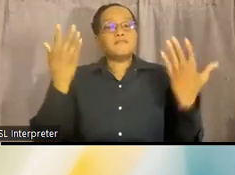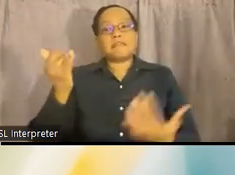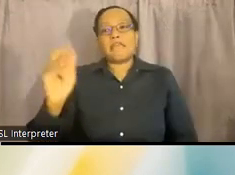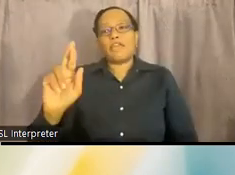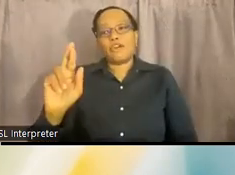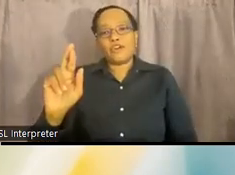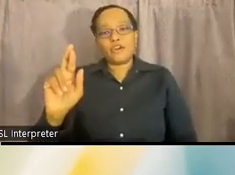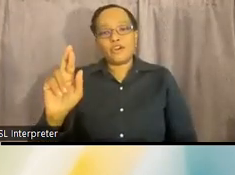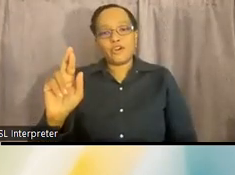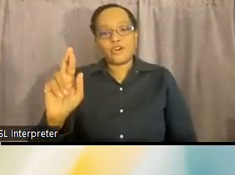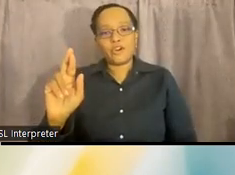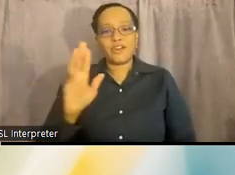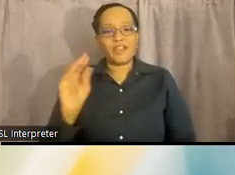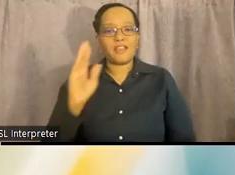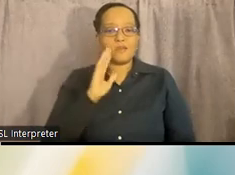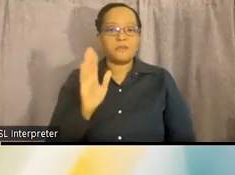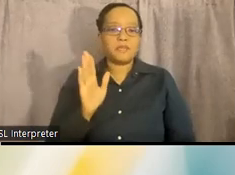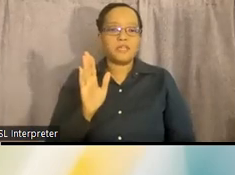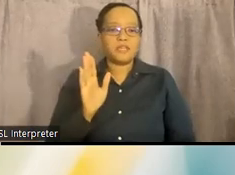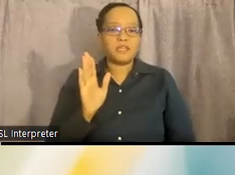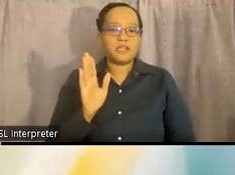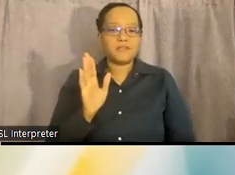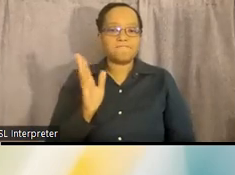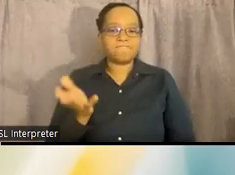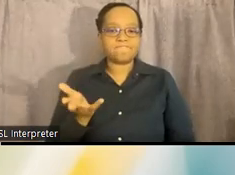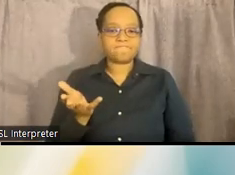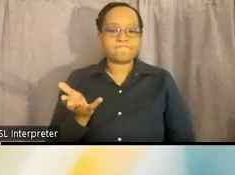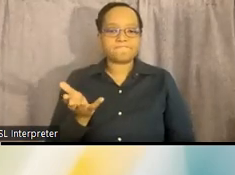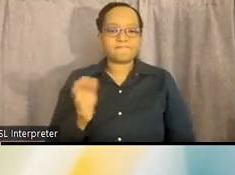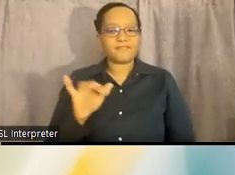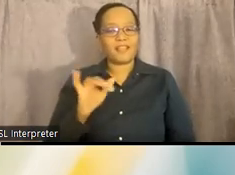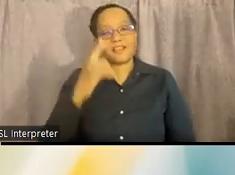the community?